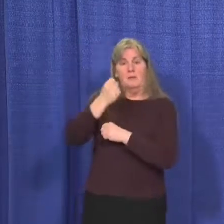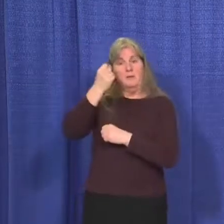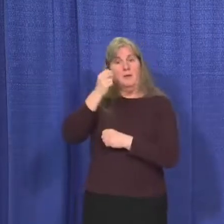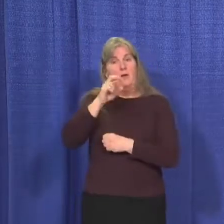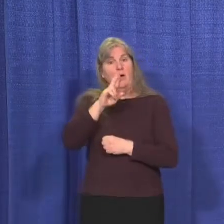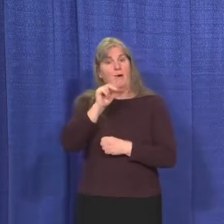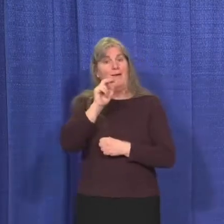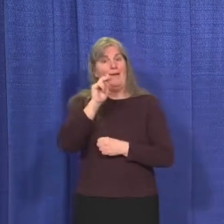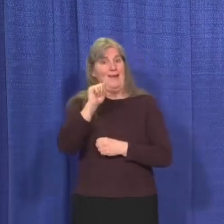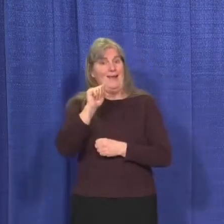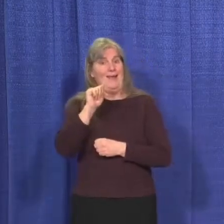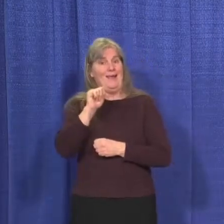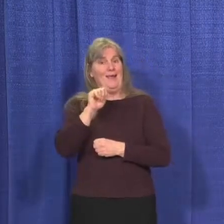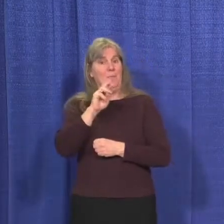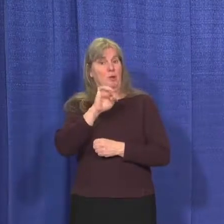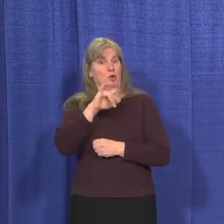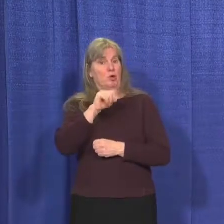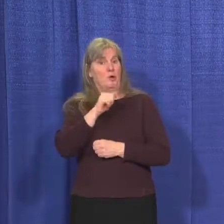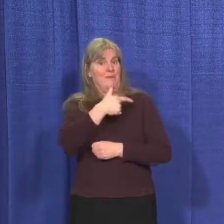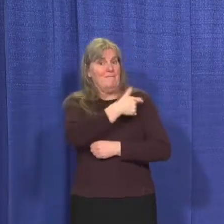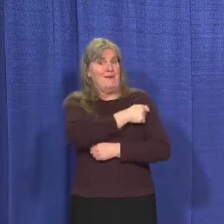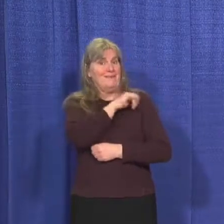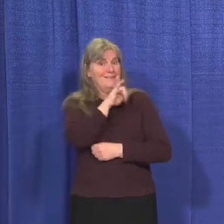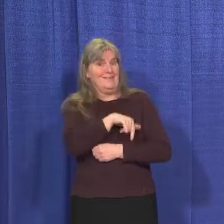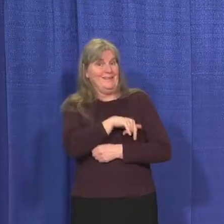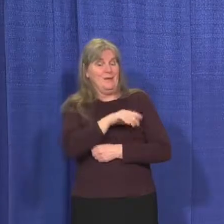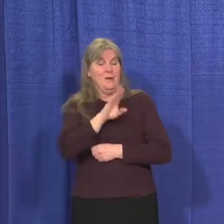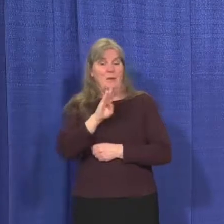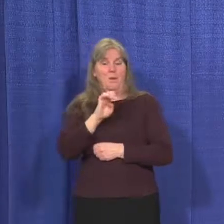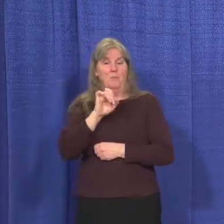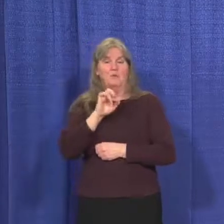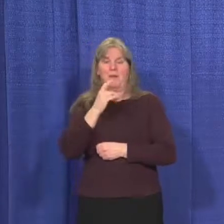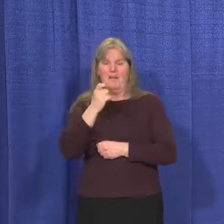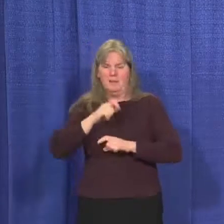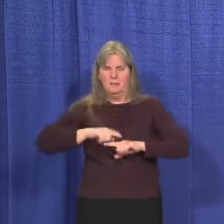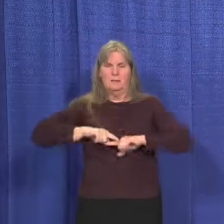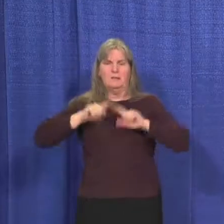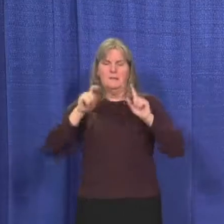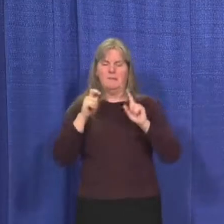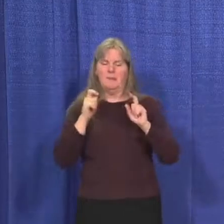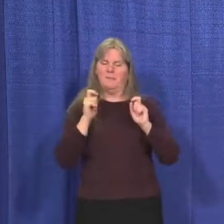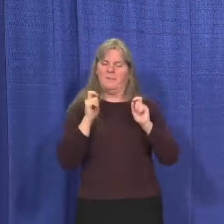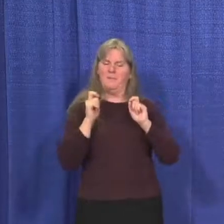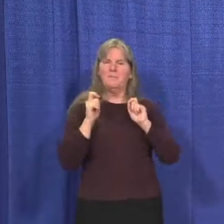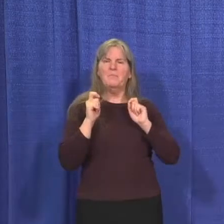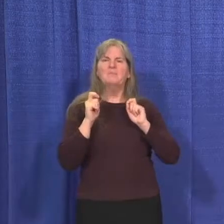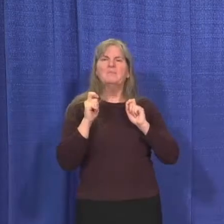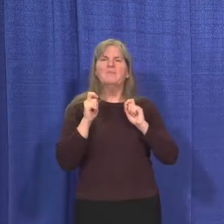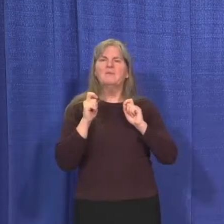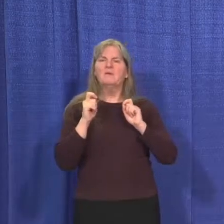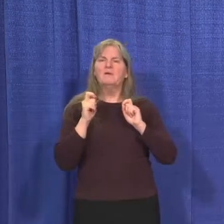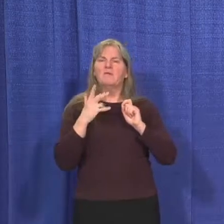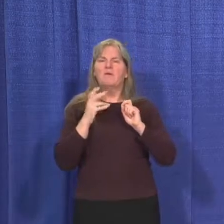mRNA vaccines is that the booster might be different, because it might be adjusted to